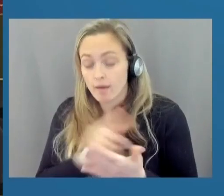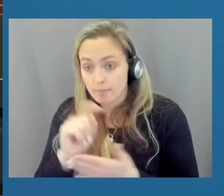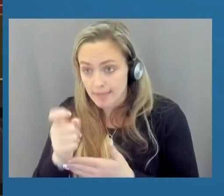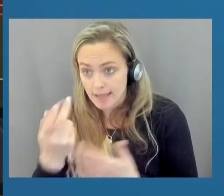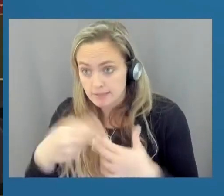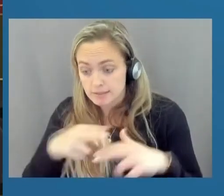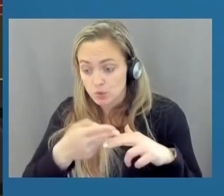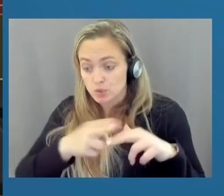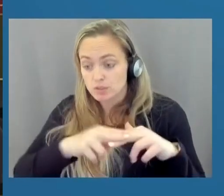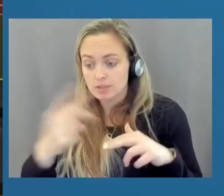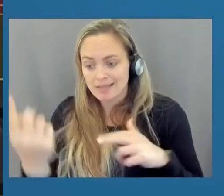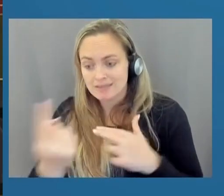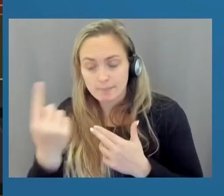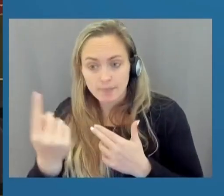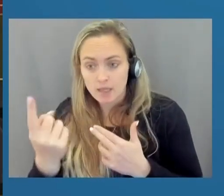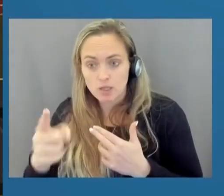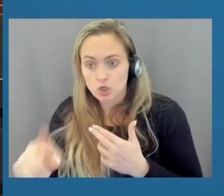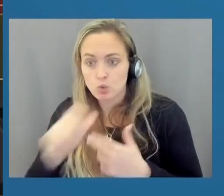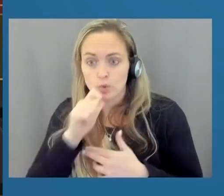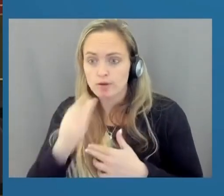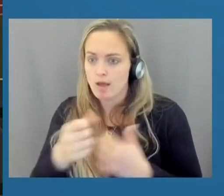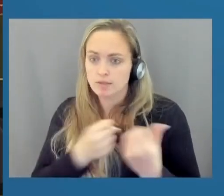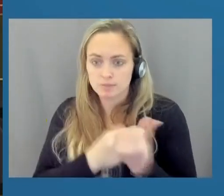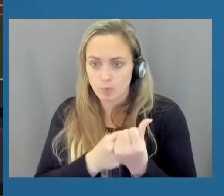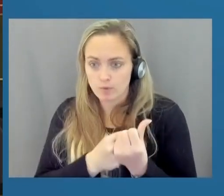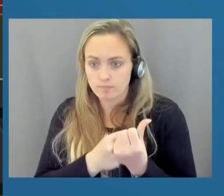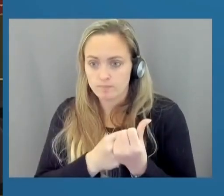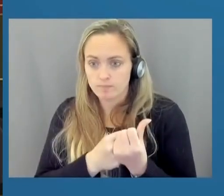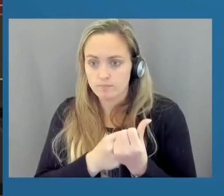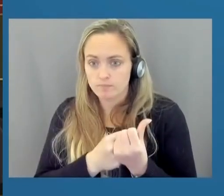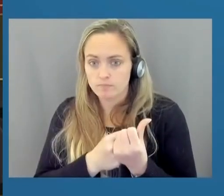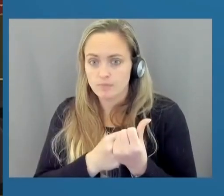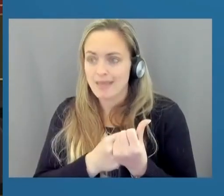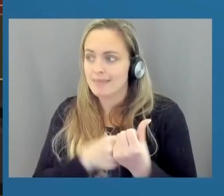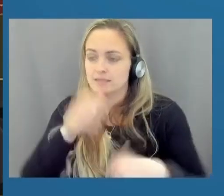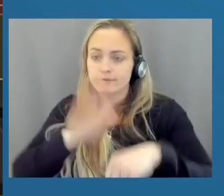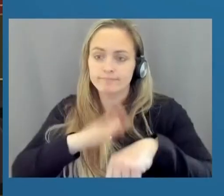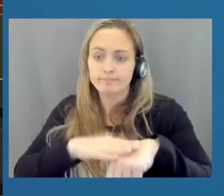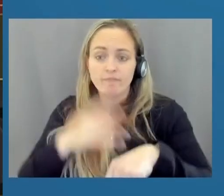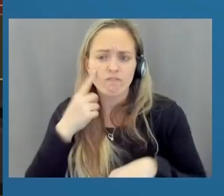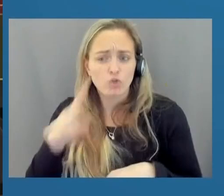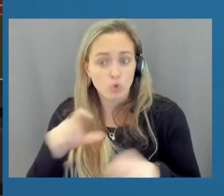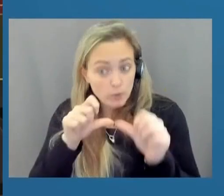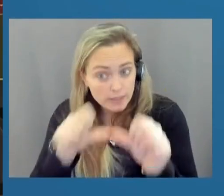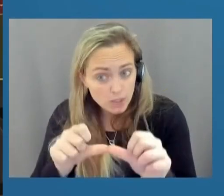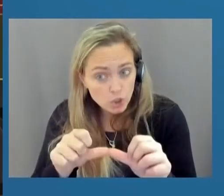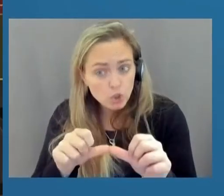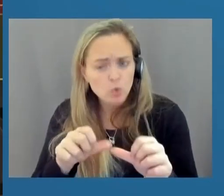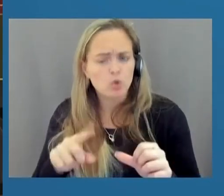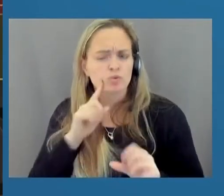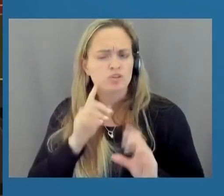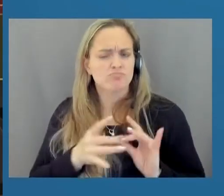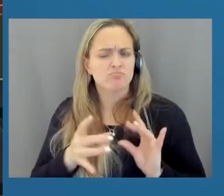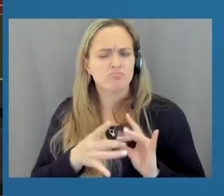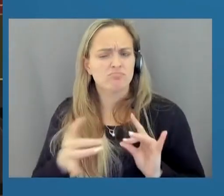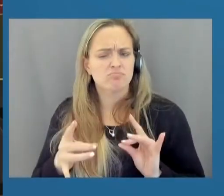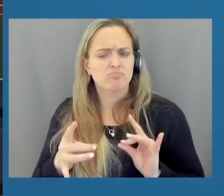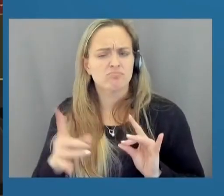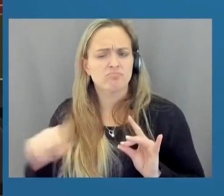something you would not support and it's just a red line for you. Does it remain so? You just kind of alluded to the legislators pushing for that with the MTA